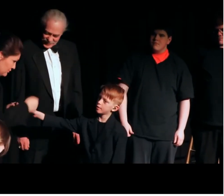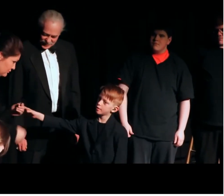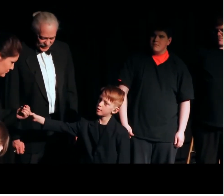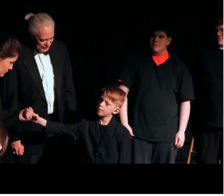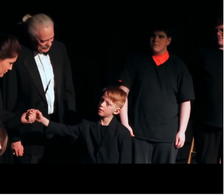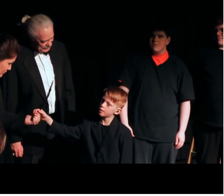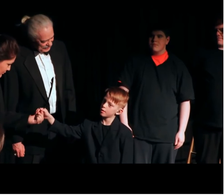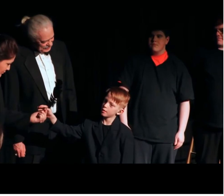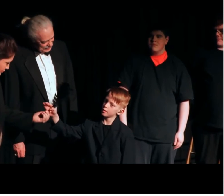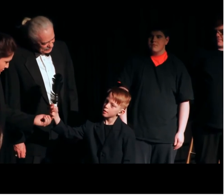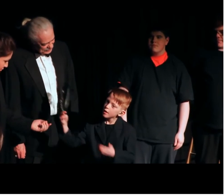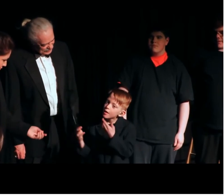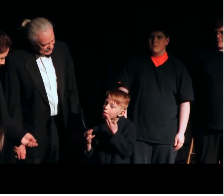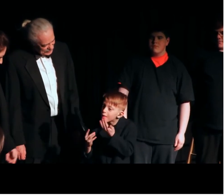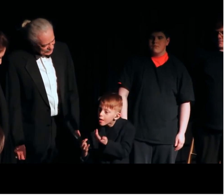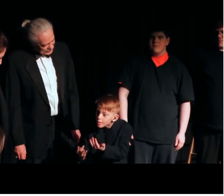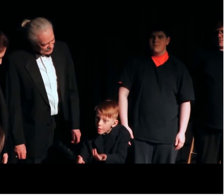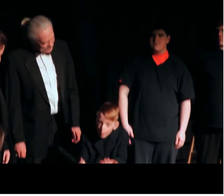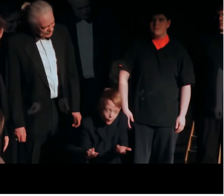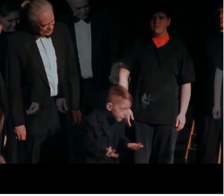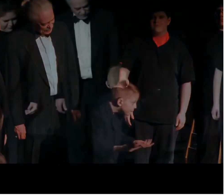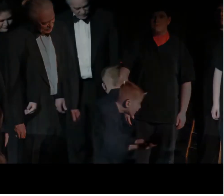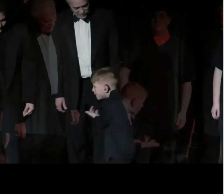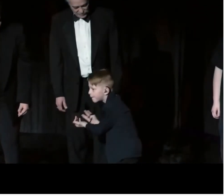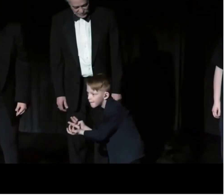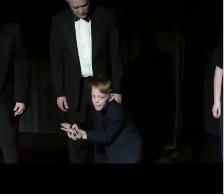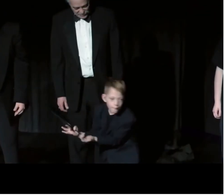Student to the boy: One day this book will be yours, but for now . . .